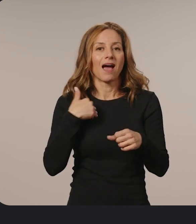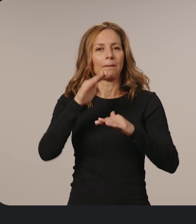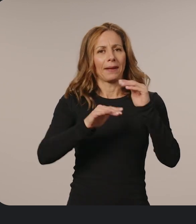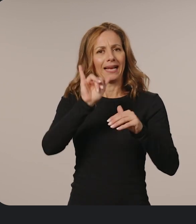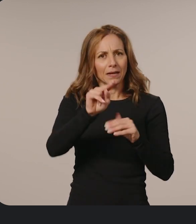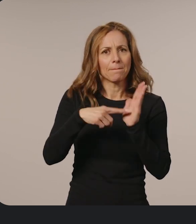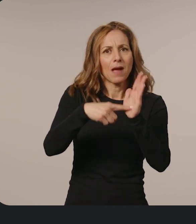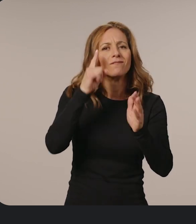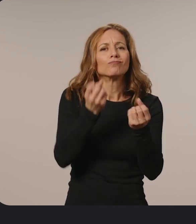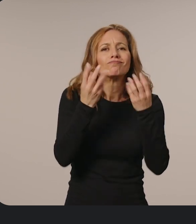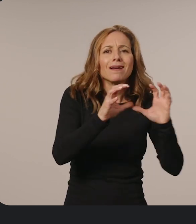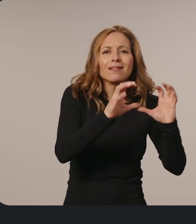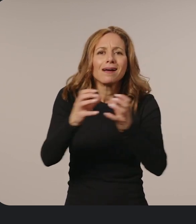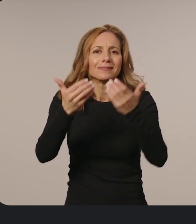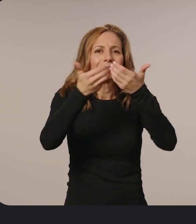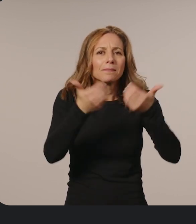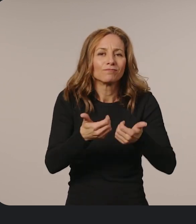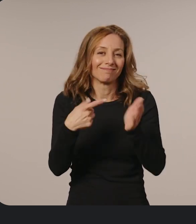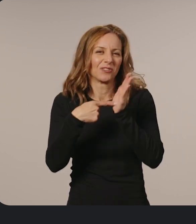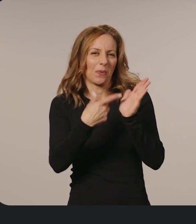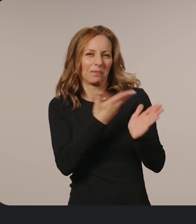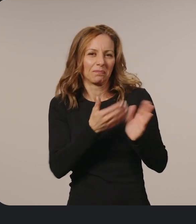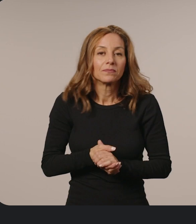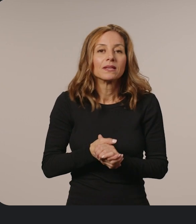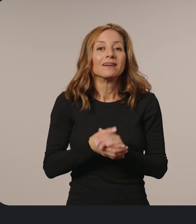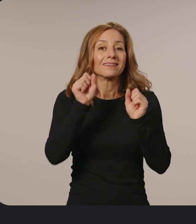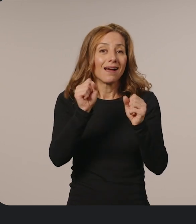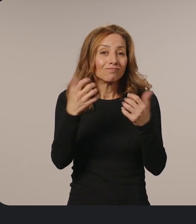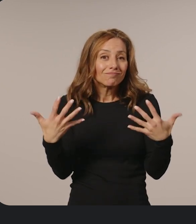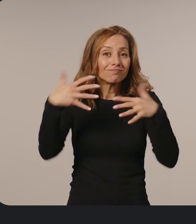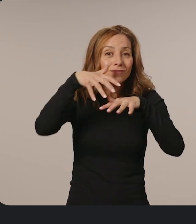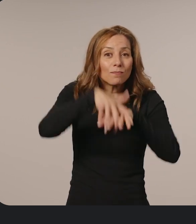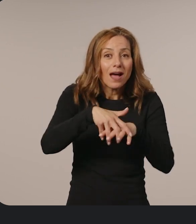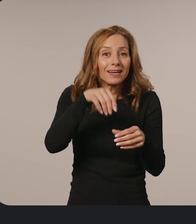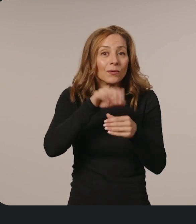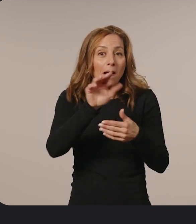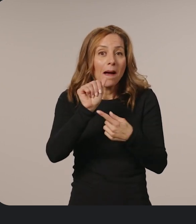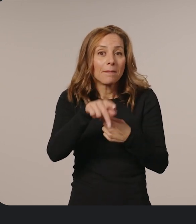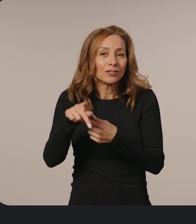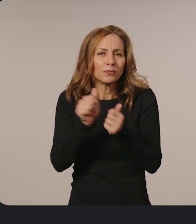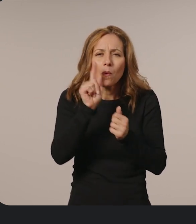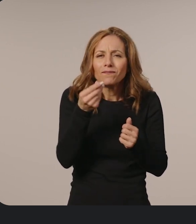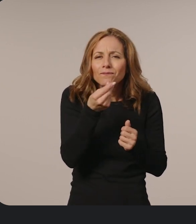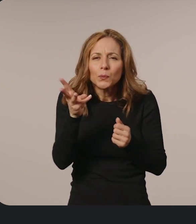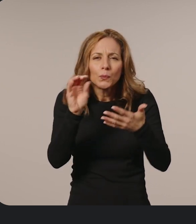comes with a building model for multi-class segmentation, as shown here. And it can be incorporated into your application